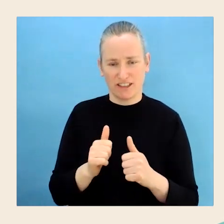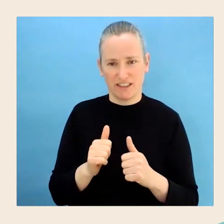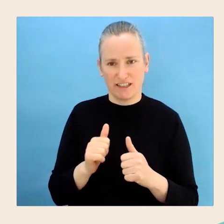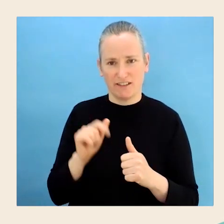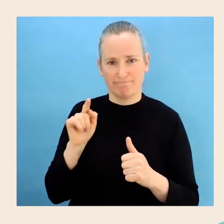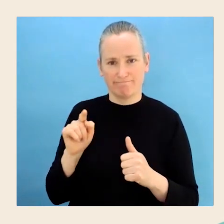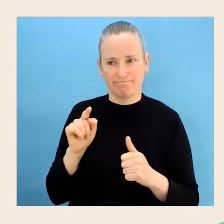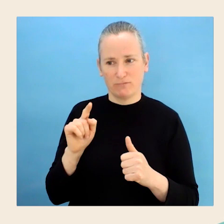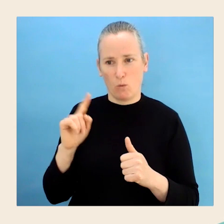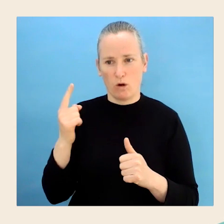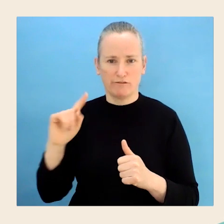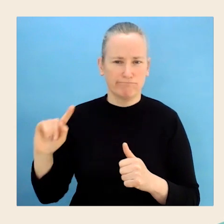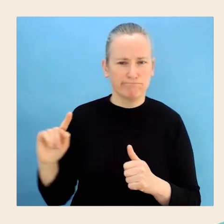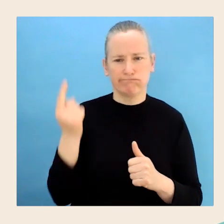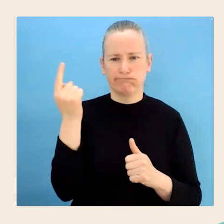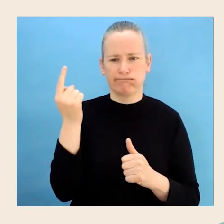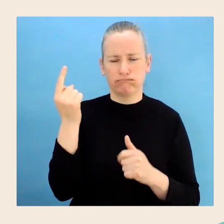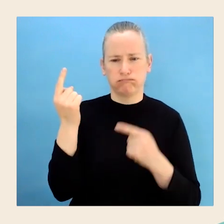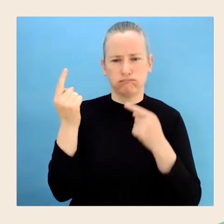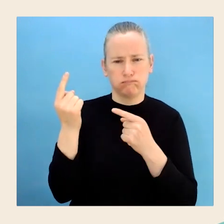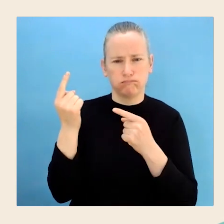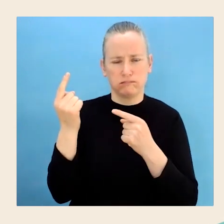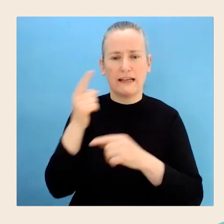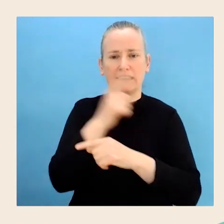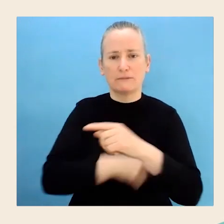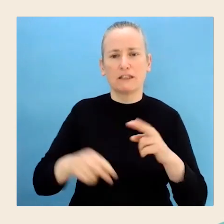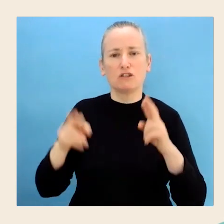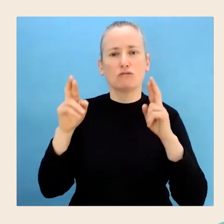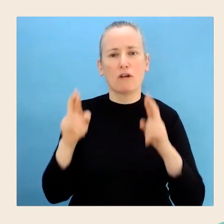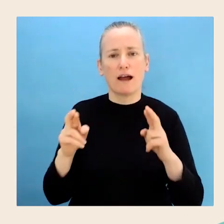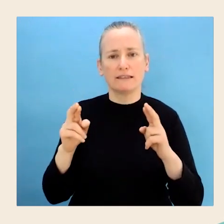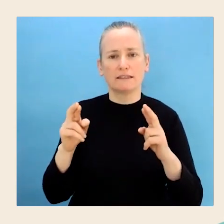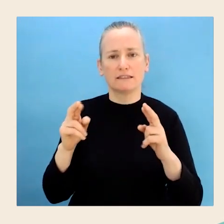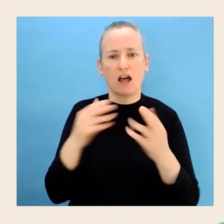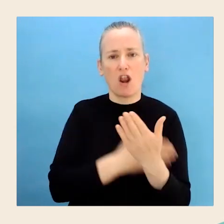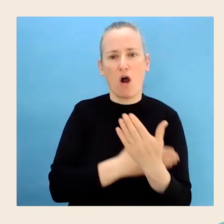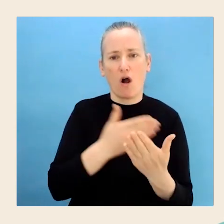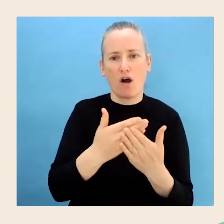of one of our major disability rights law called the ADA,